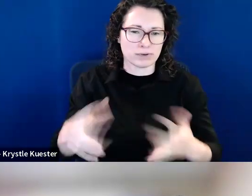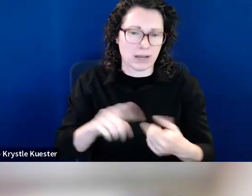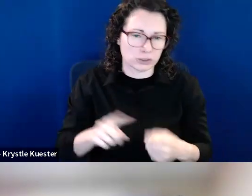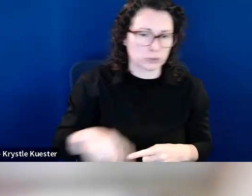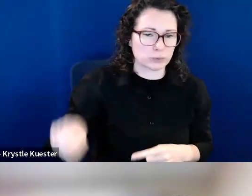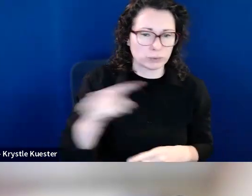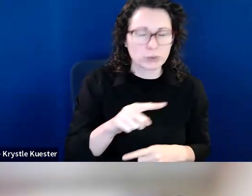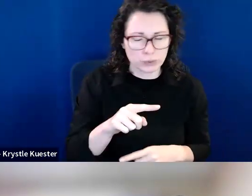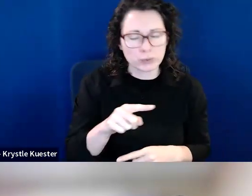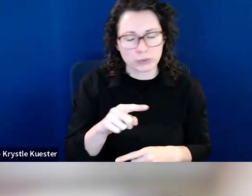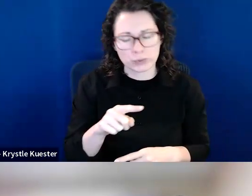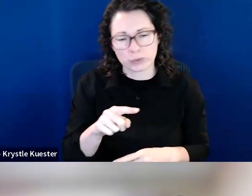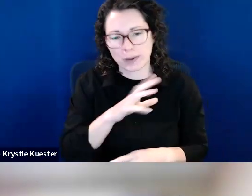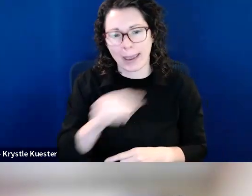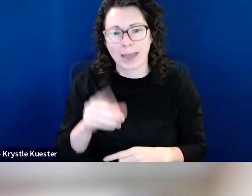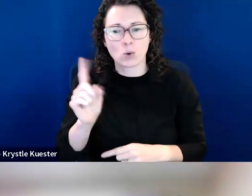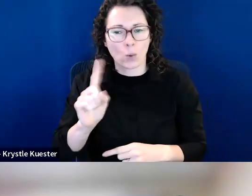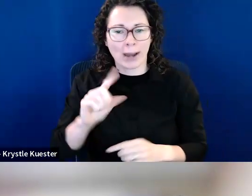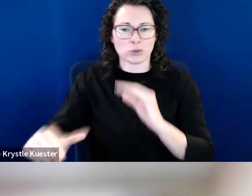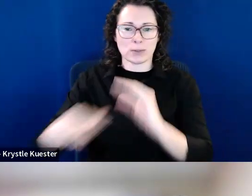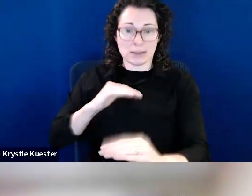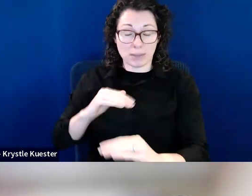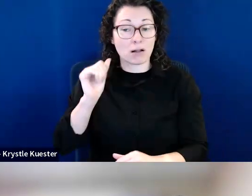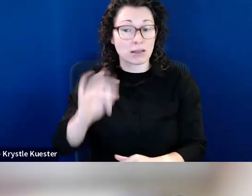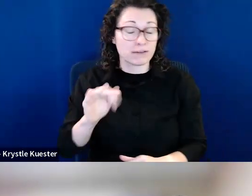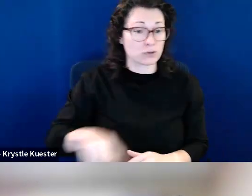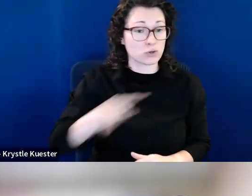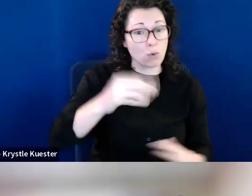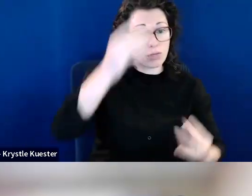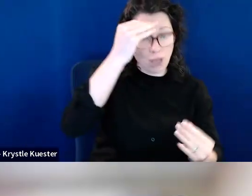um, and those, uh, email inboxes so that if you have thoughts or you think of a question that